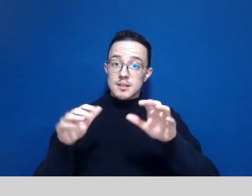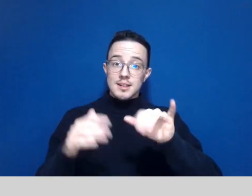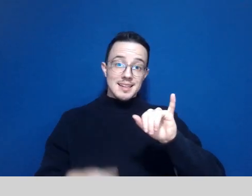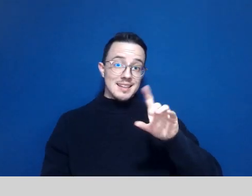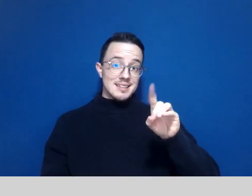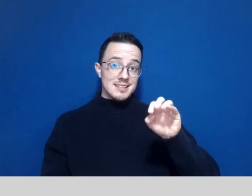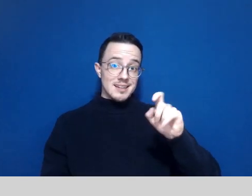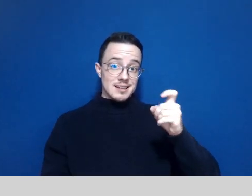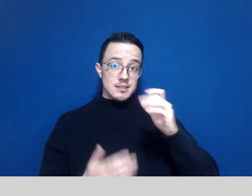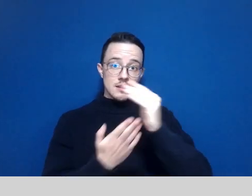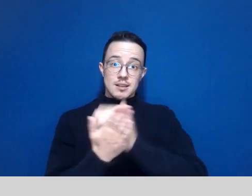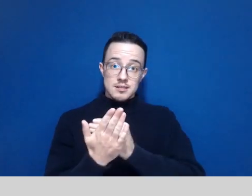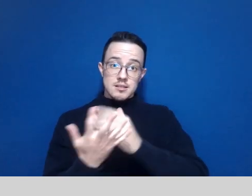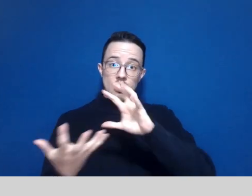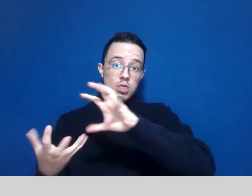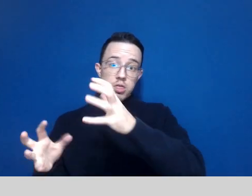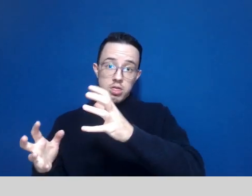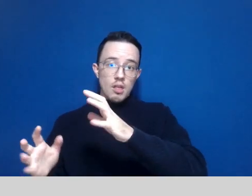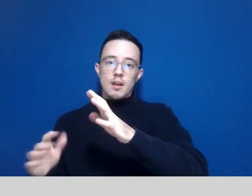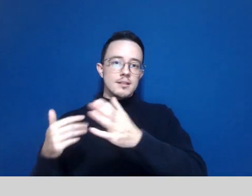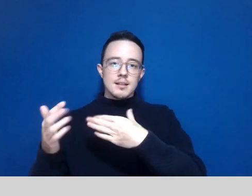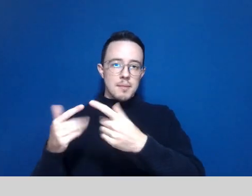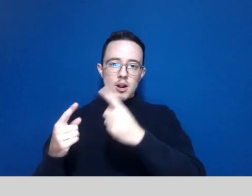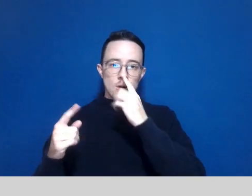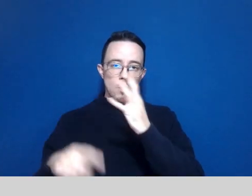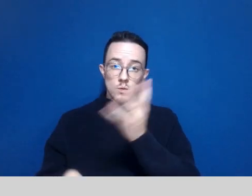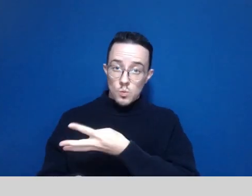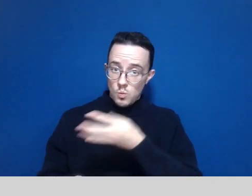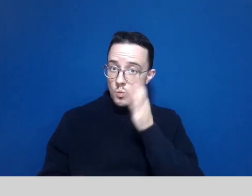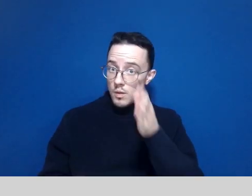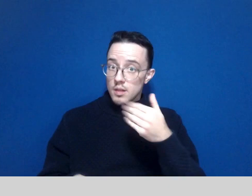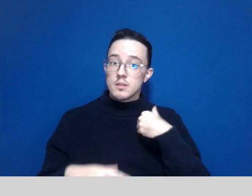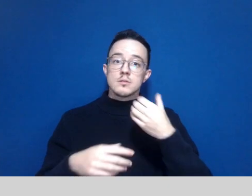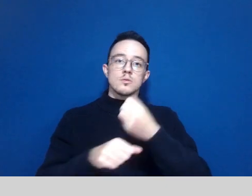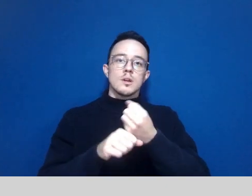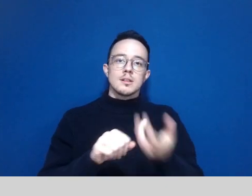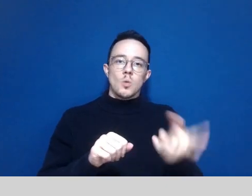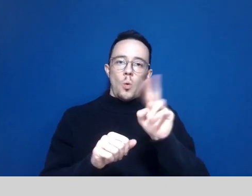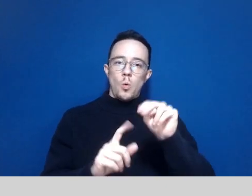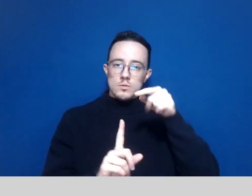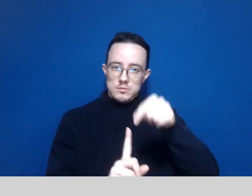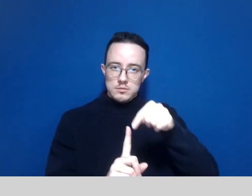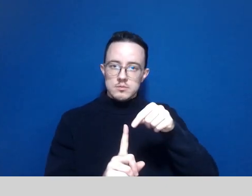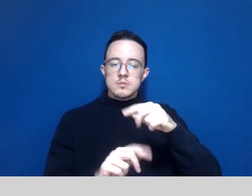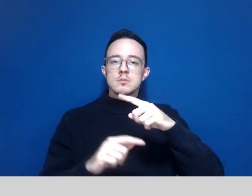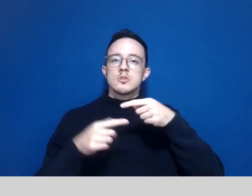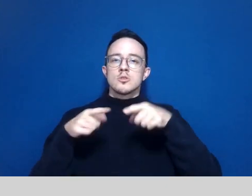Even if your index is all jacked up down the road, it's going to ignore that it's going to create its own.